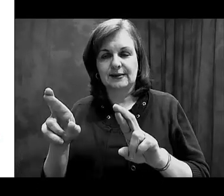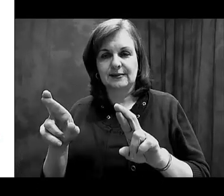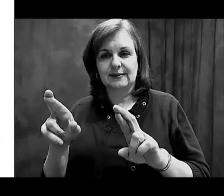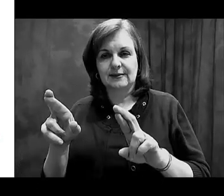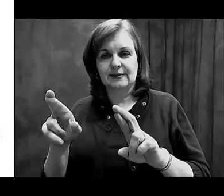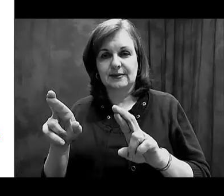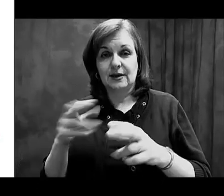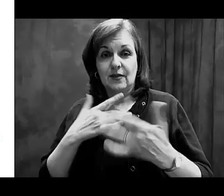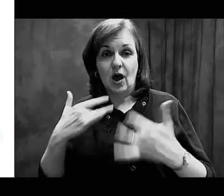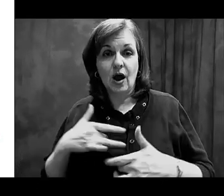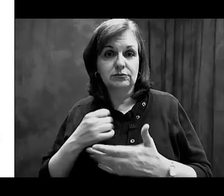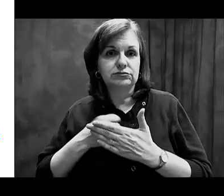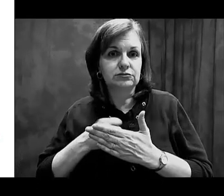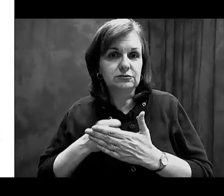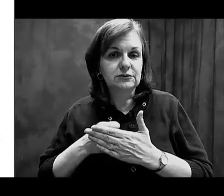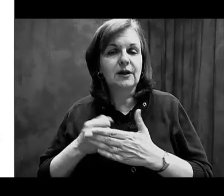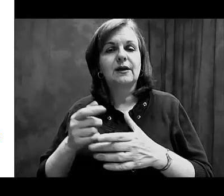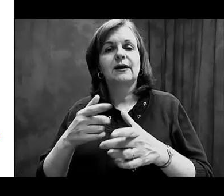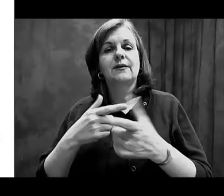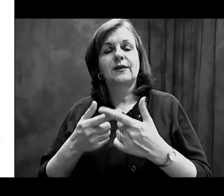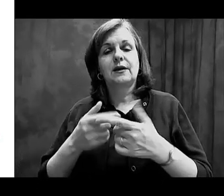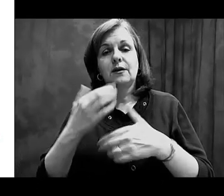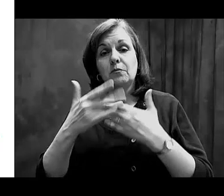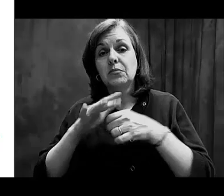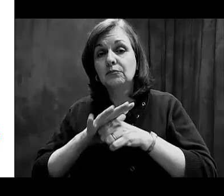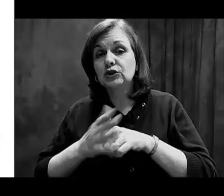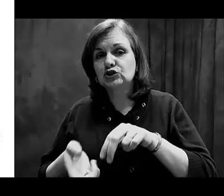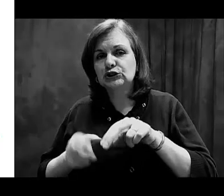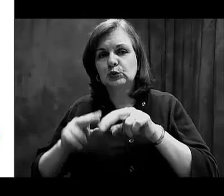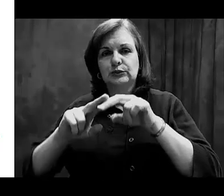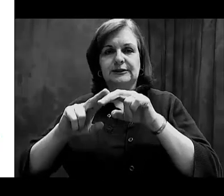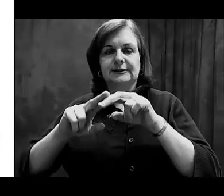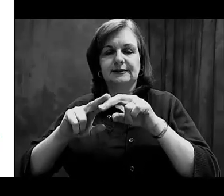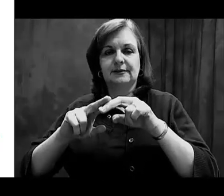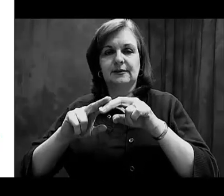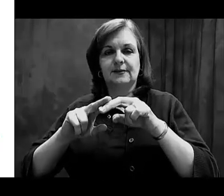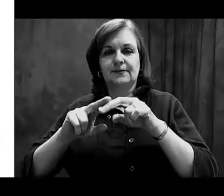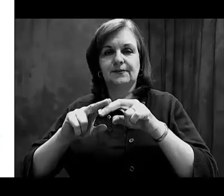and to increase your heart rate -- increase blood pressure